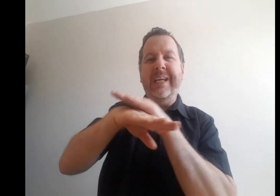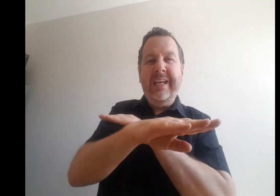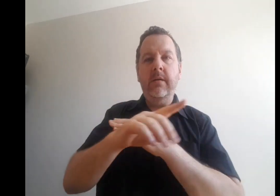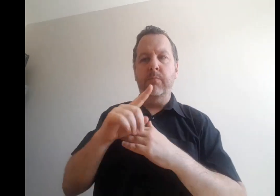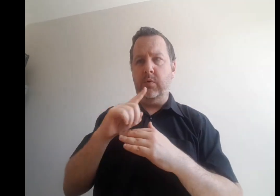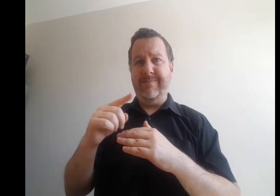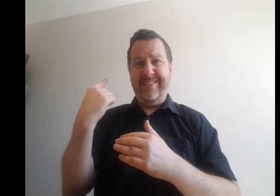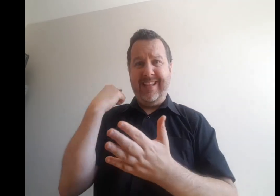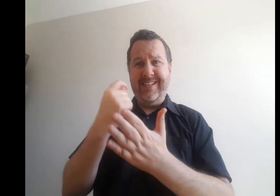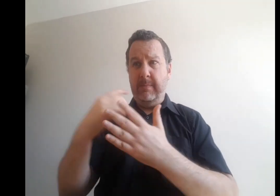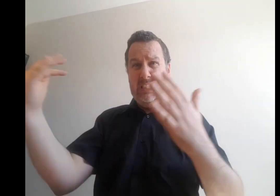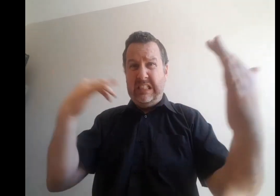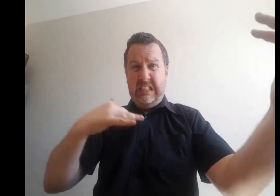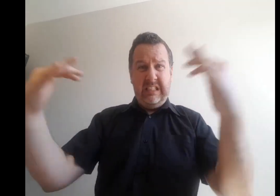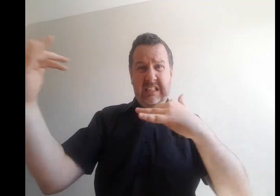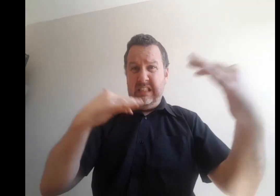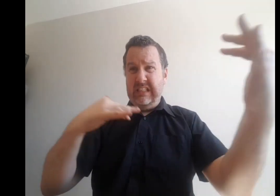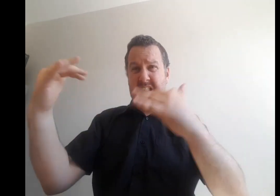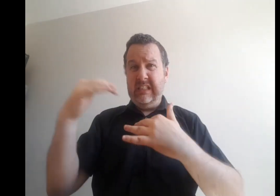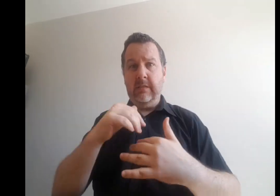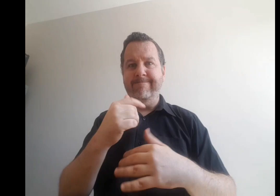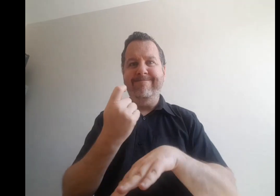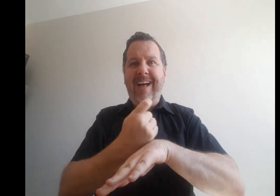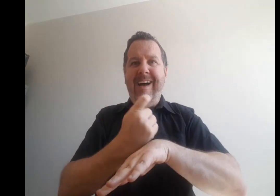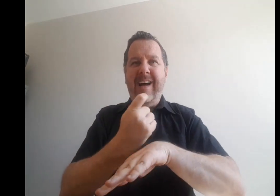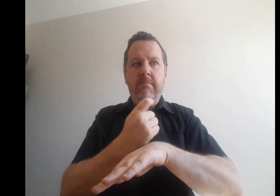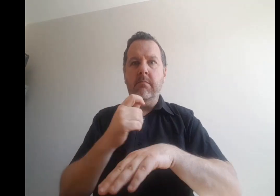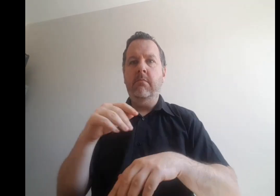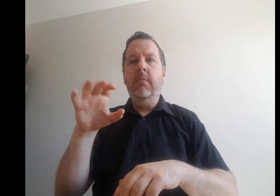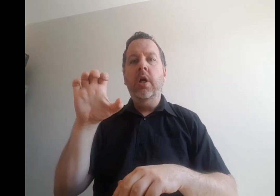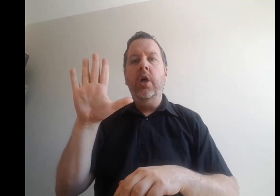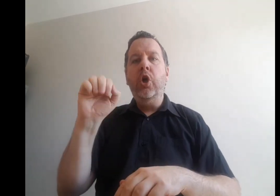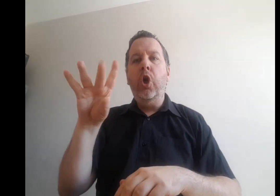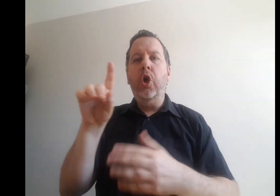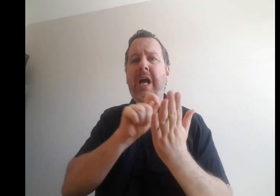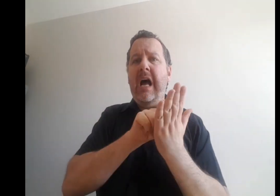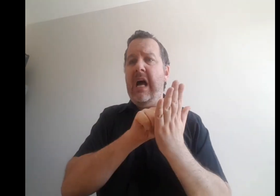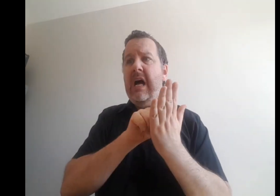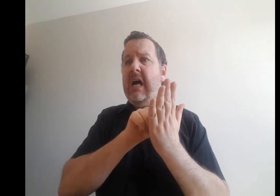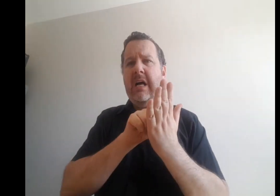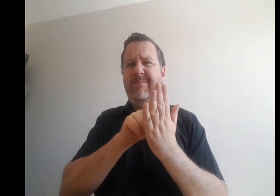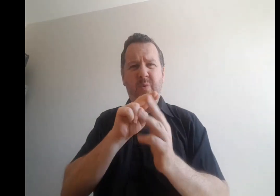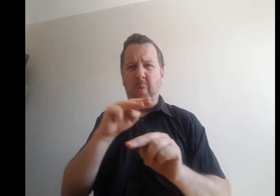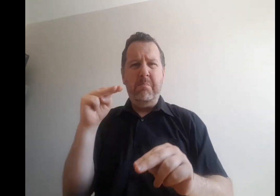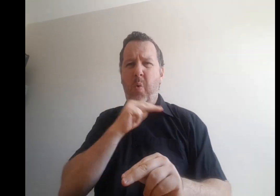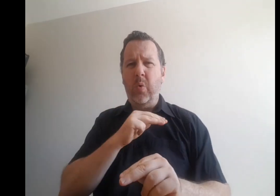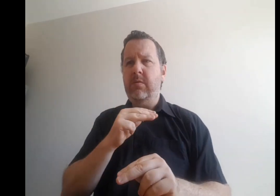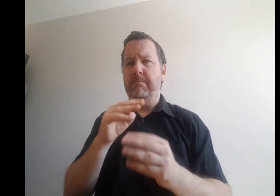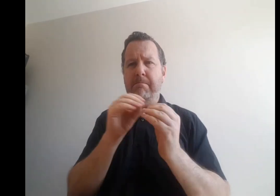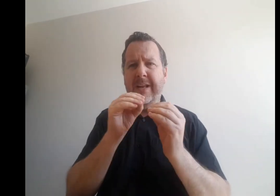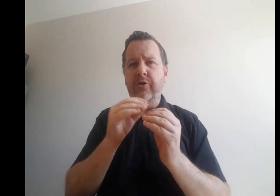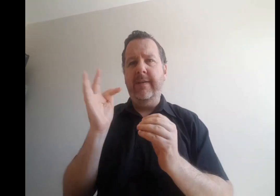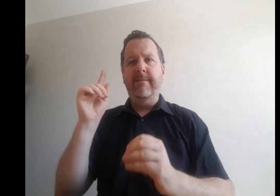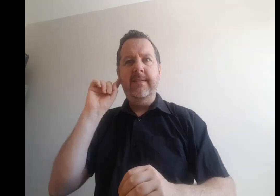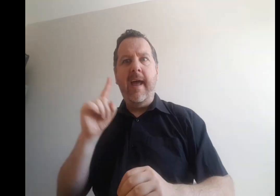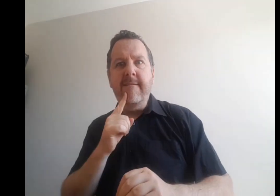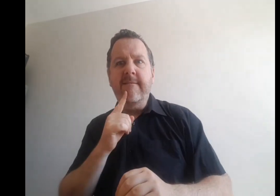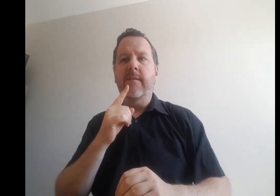simply because there were so many people coming into workhouses. I would imagine clerks decided that it wasn't important to record these people as being deaf,